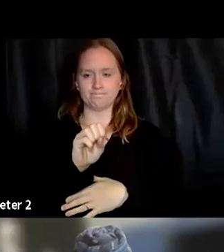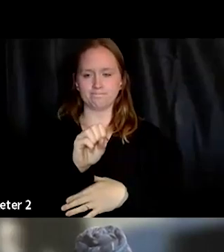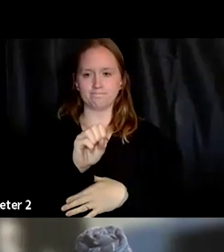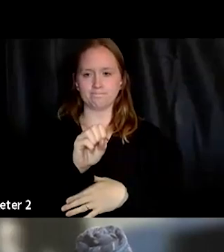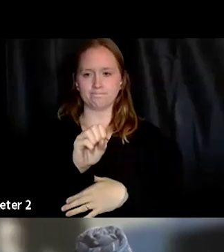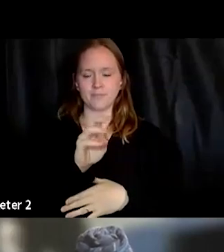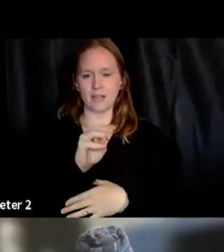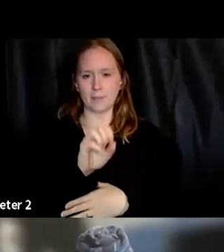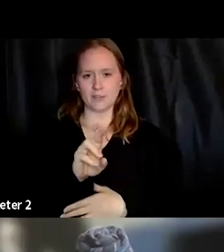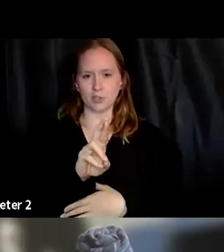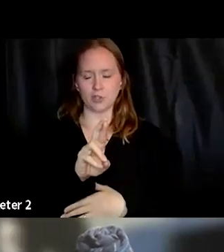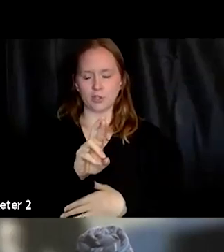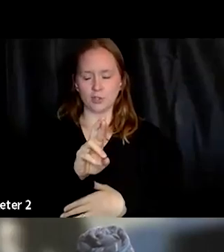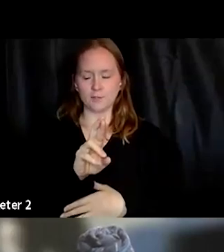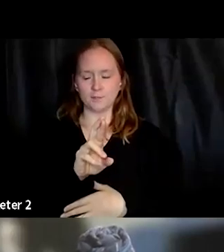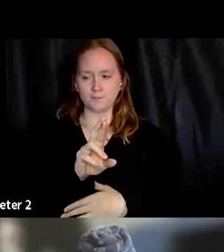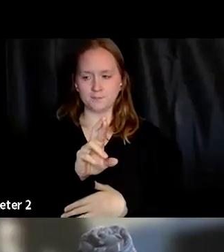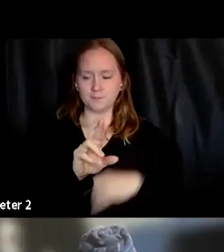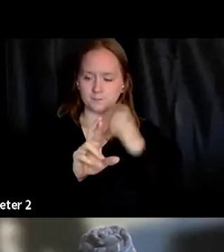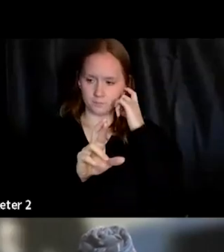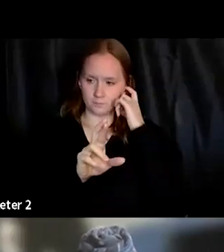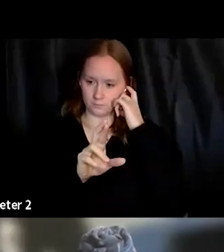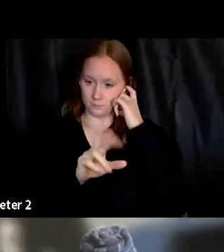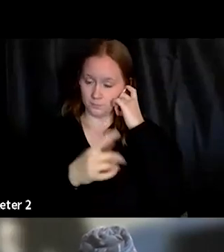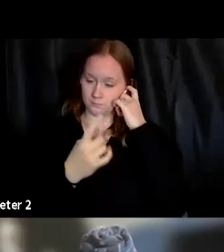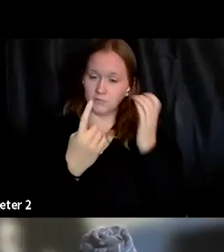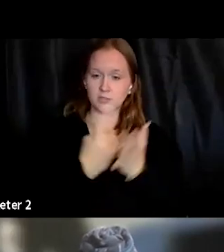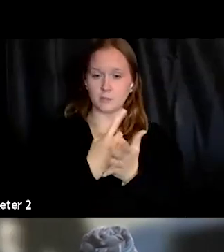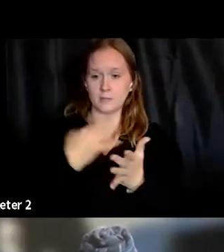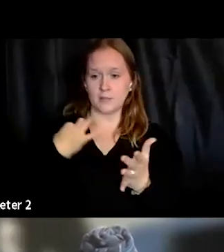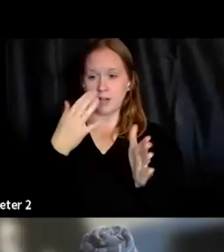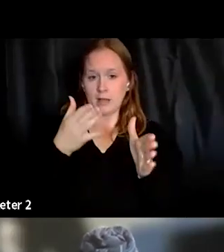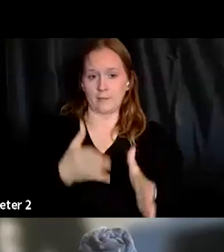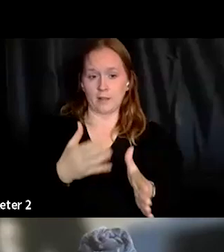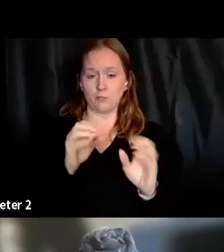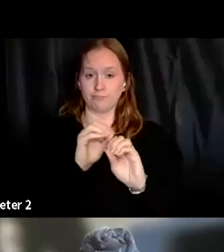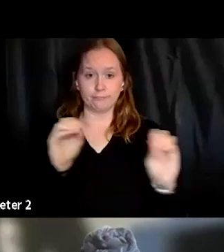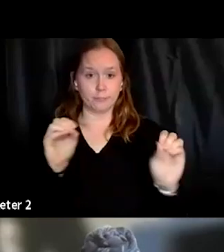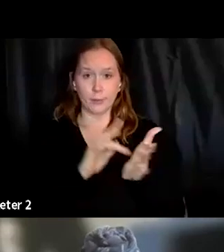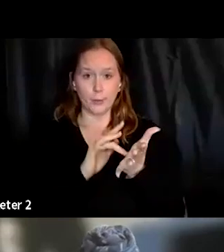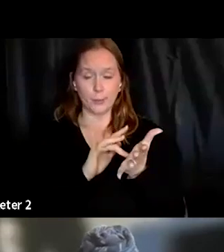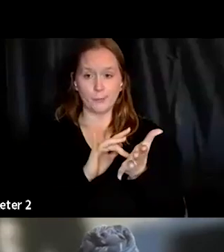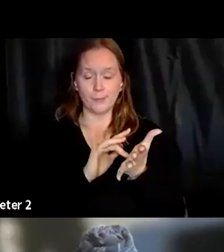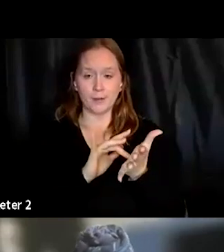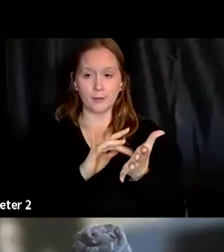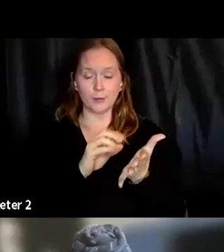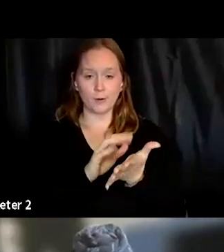So sometimes I get applicants with no medical records and/or with no recent ones within the last few years,